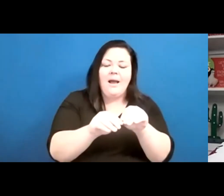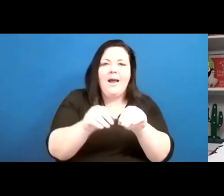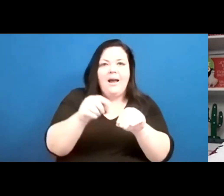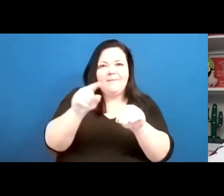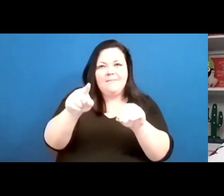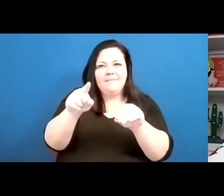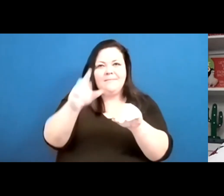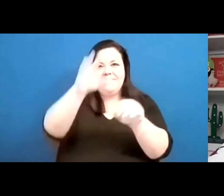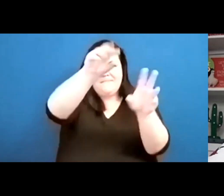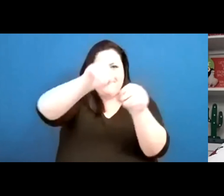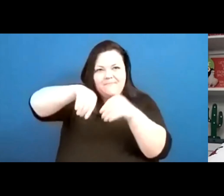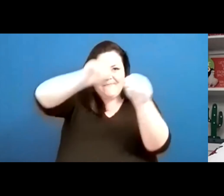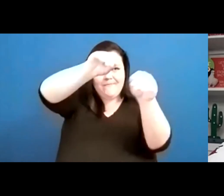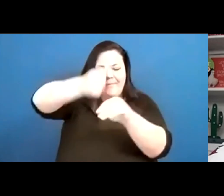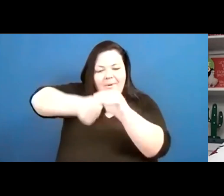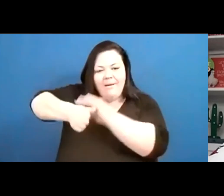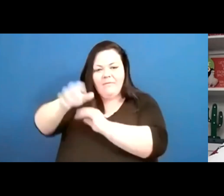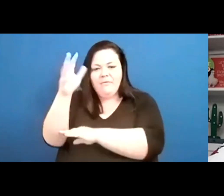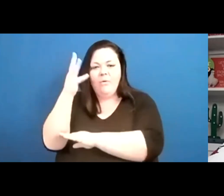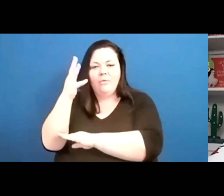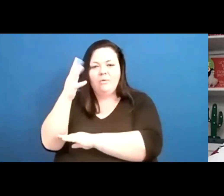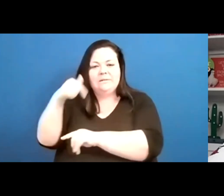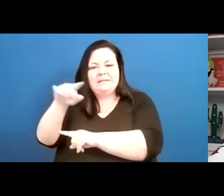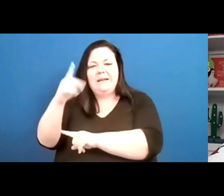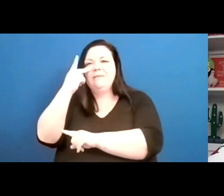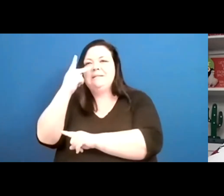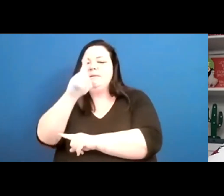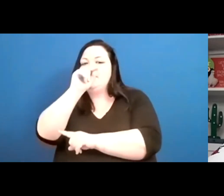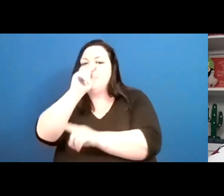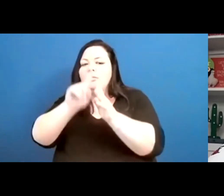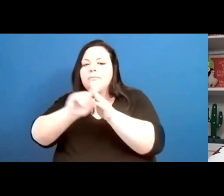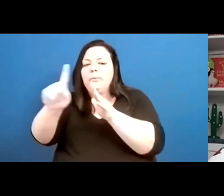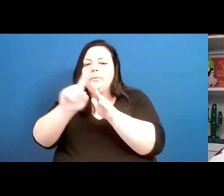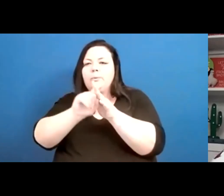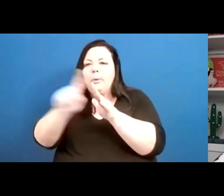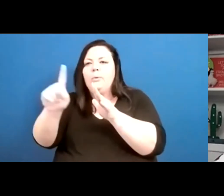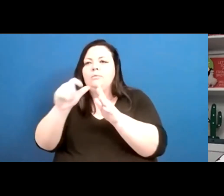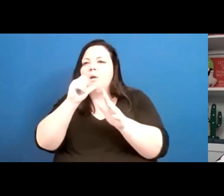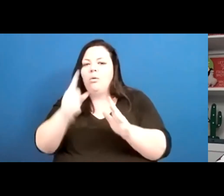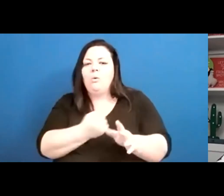in the forests. They have seen the birds flee/ the loneliness; they know what is in my heart./